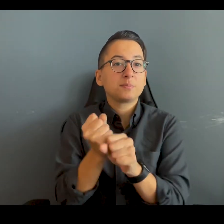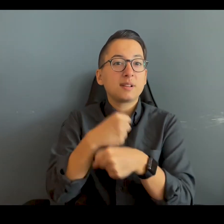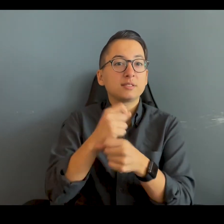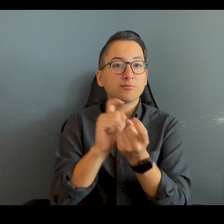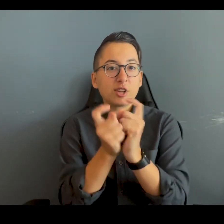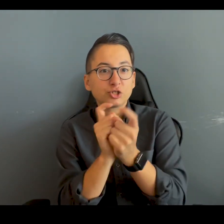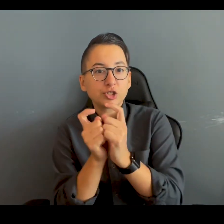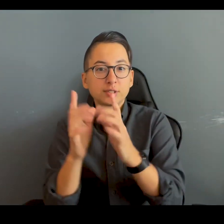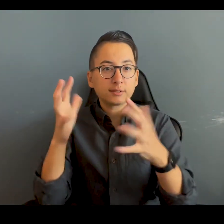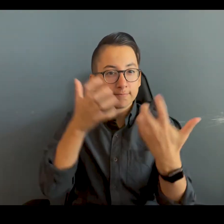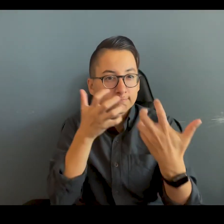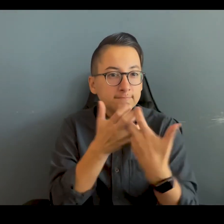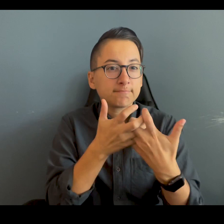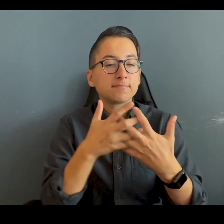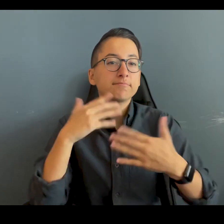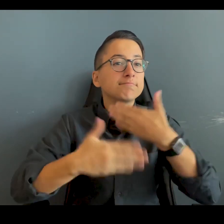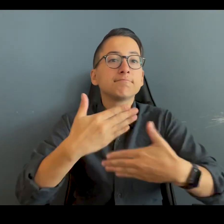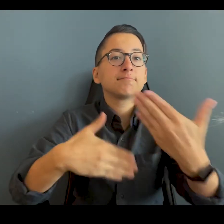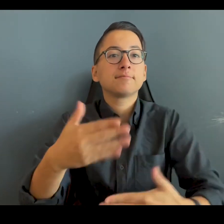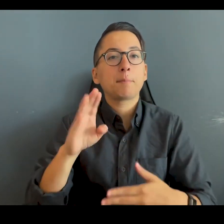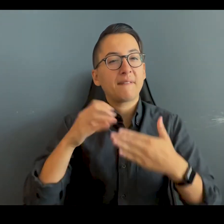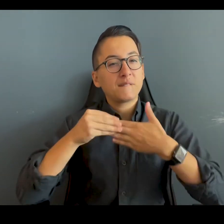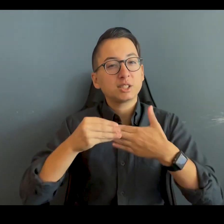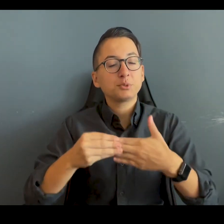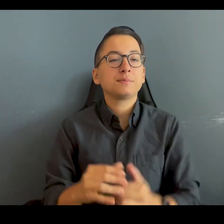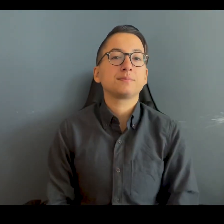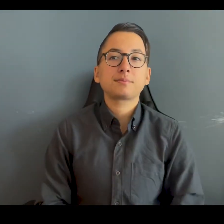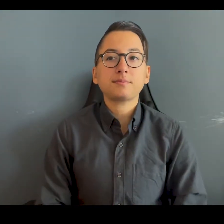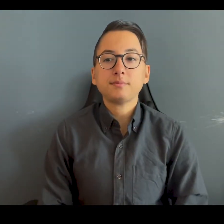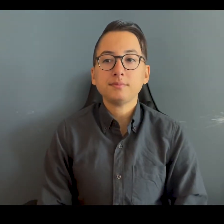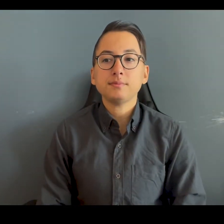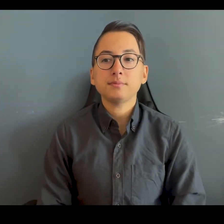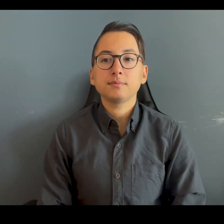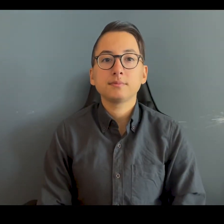it’s ok to make changes, accommodations, and be flexible.